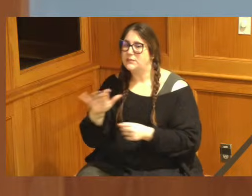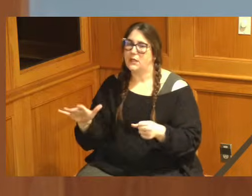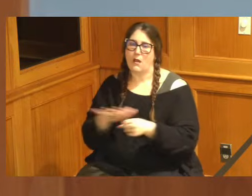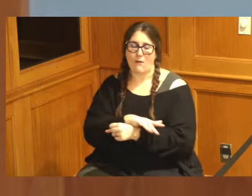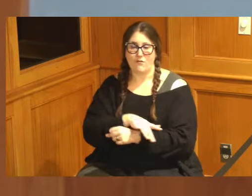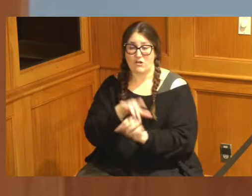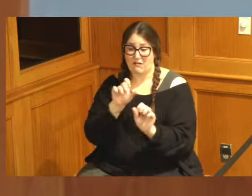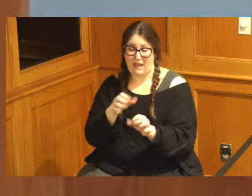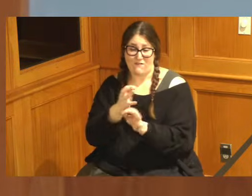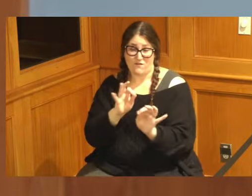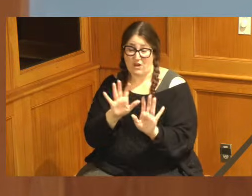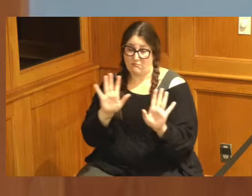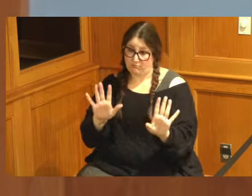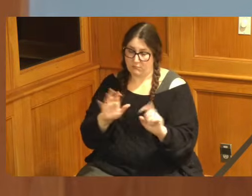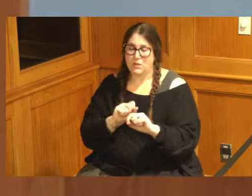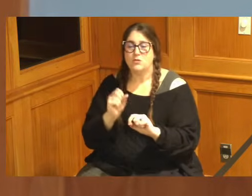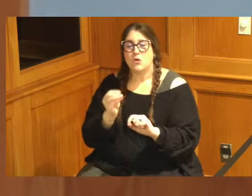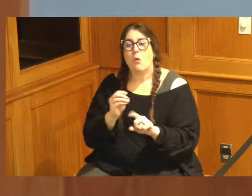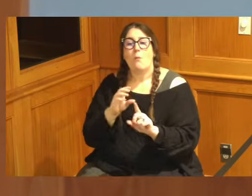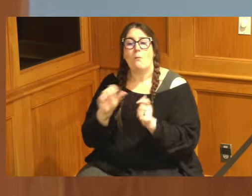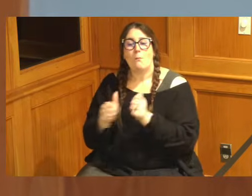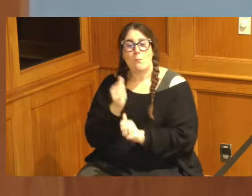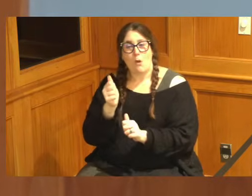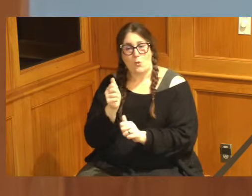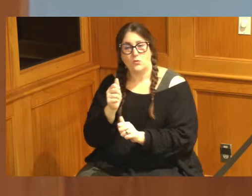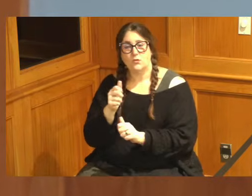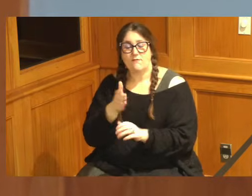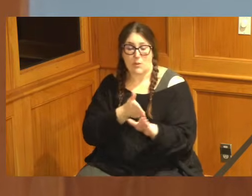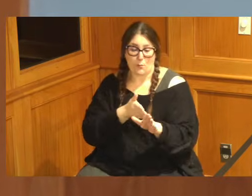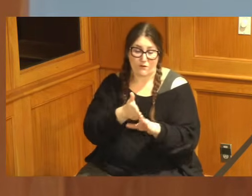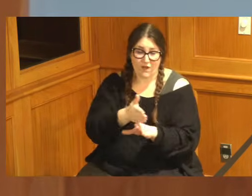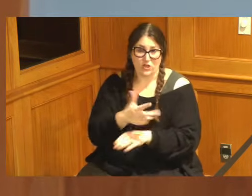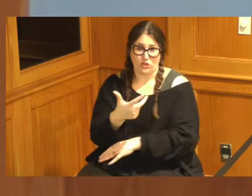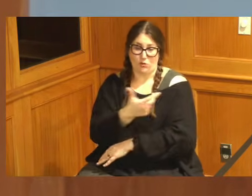and typically speaking, most of the professional medical organizations have not shifted in their